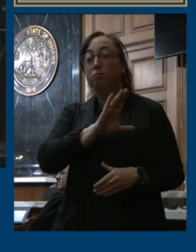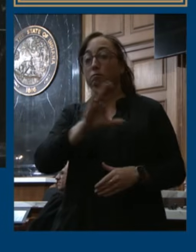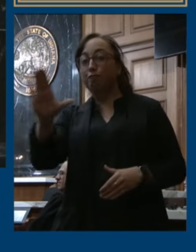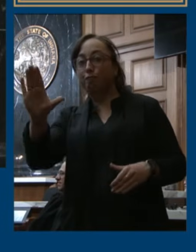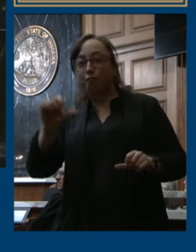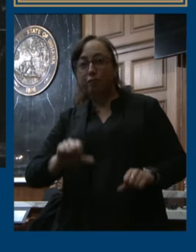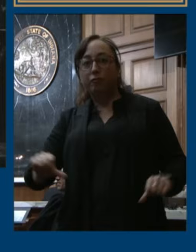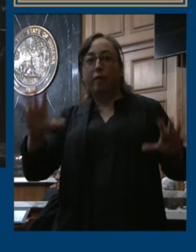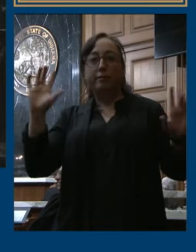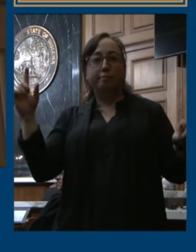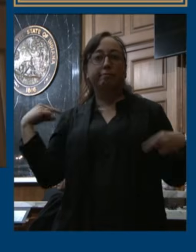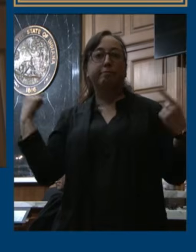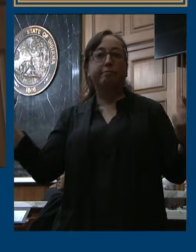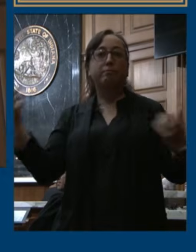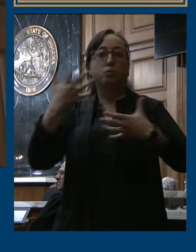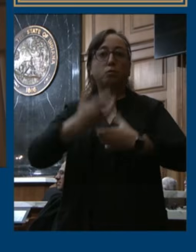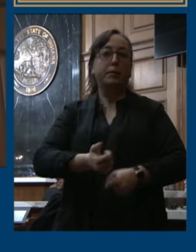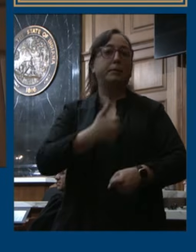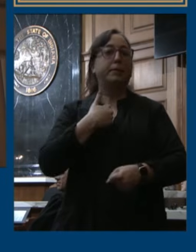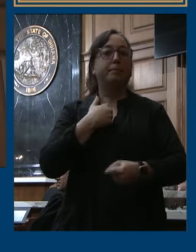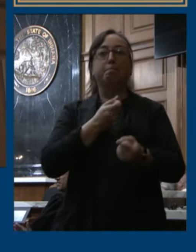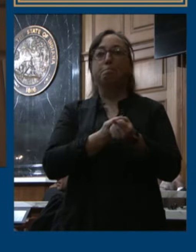AND THE FAITH THAT YOU'VE ALWAYS SHOWN IN ME.